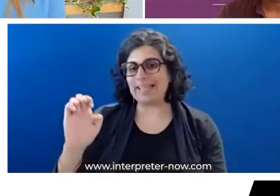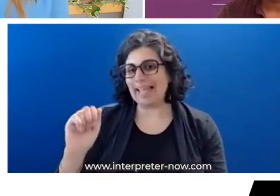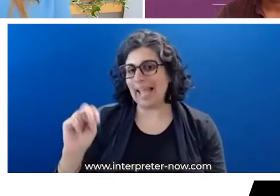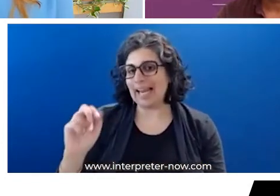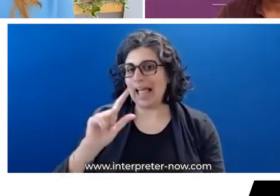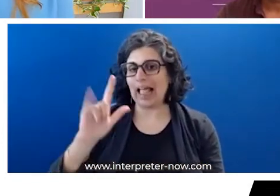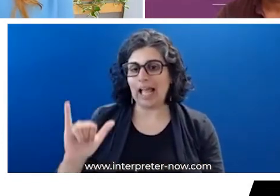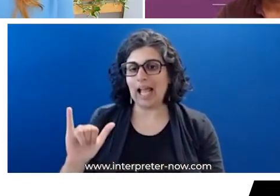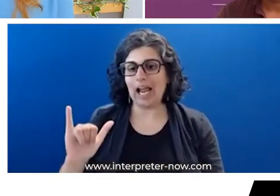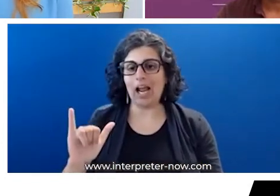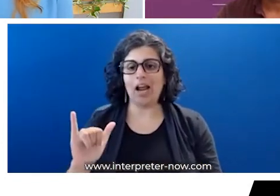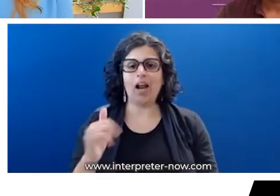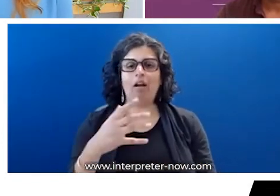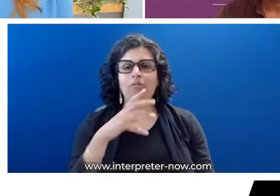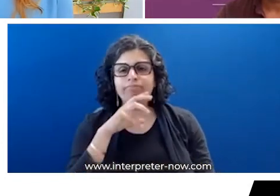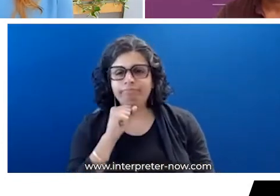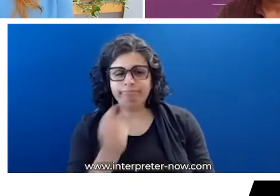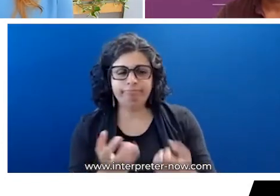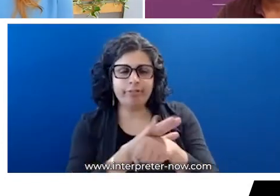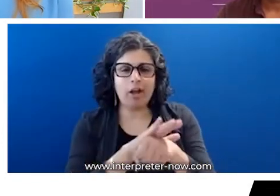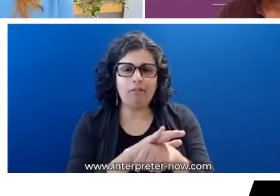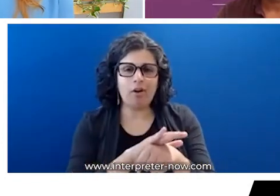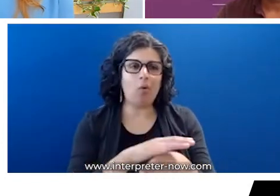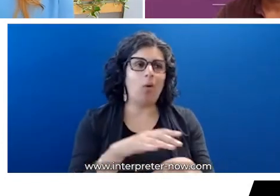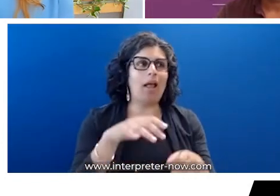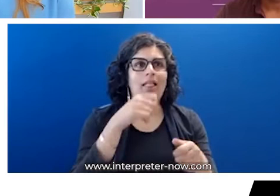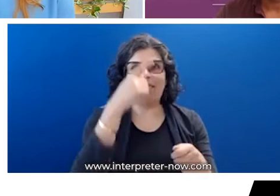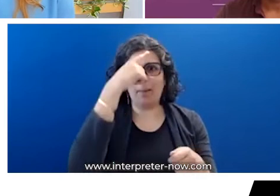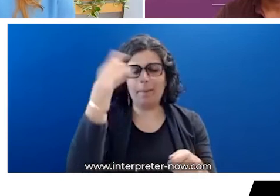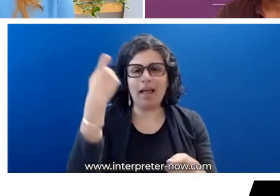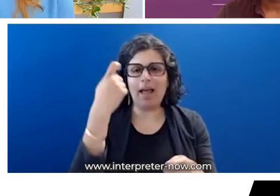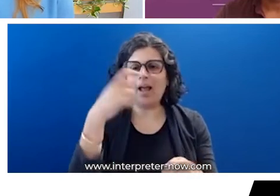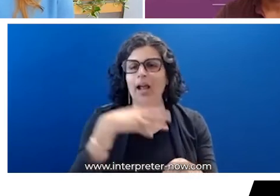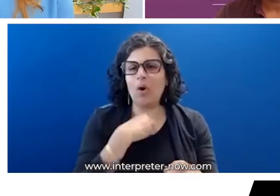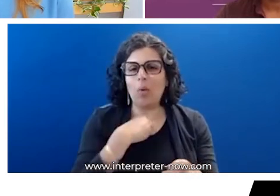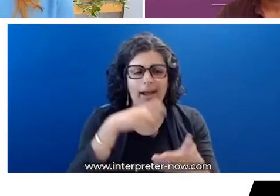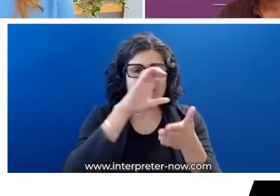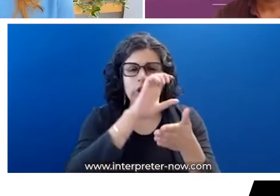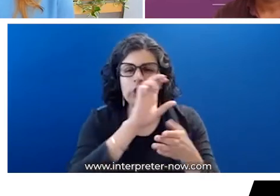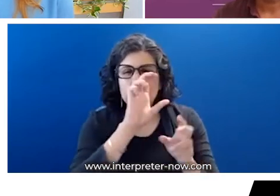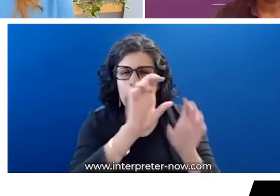that is white, yellow, and black, and a couple of plants as well. Awesome.